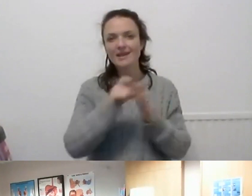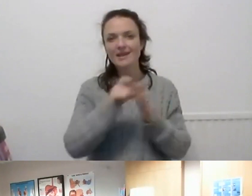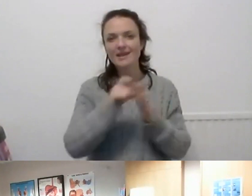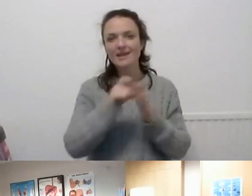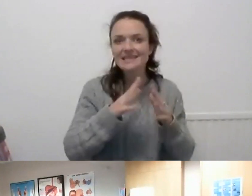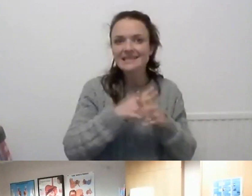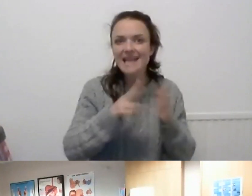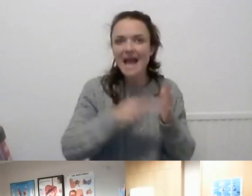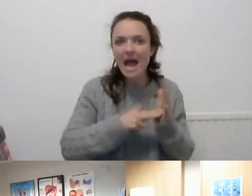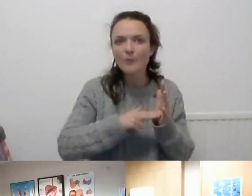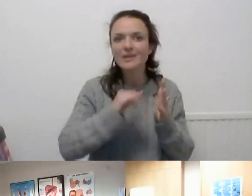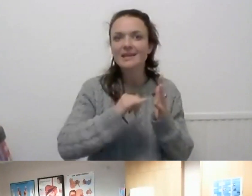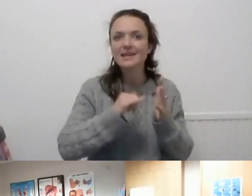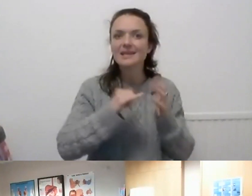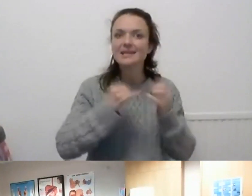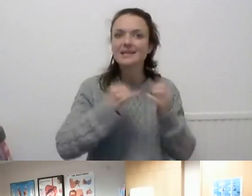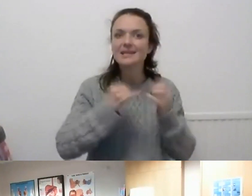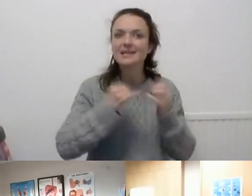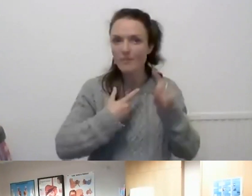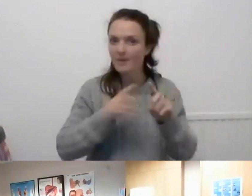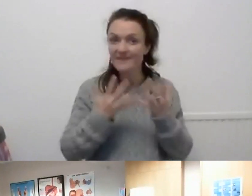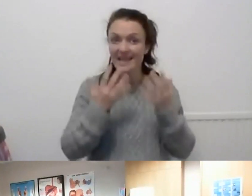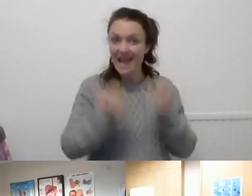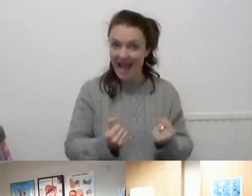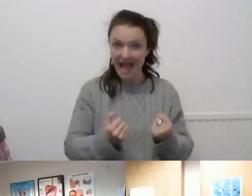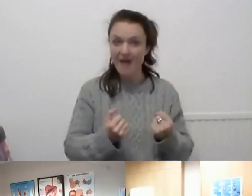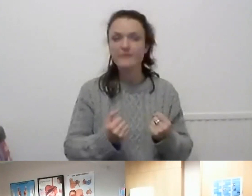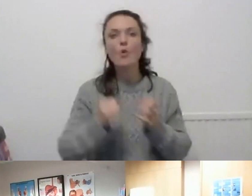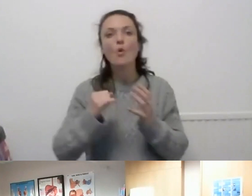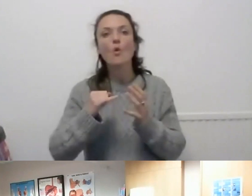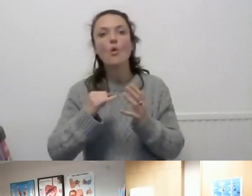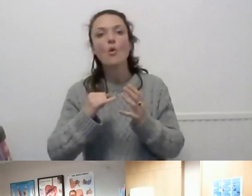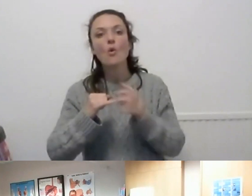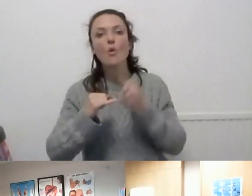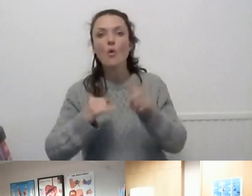affecting your spleen, including your spleen removed, or significant kidney or heart issues,